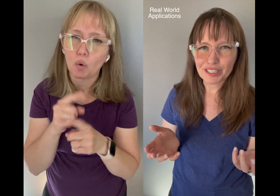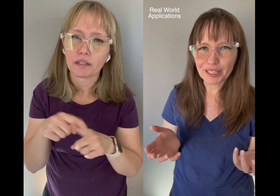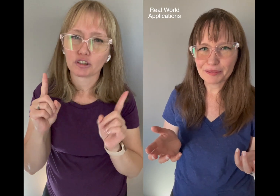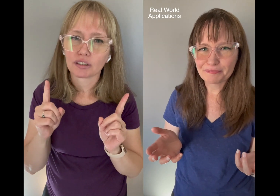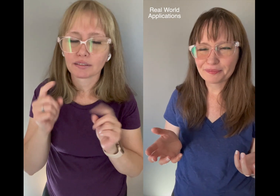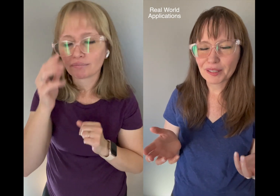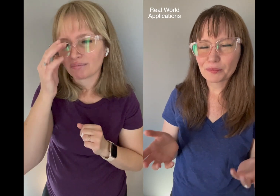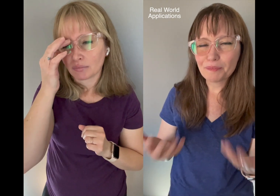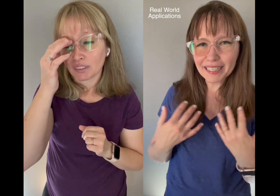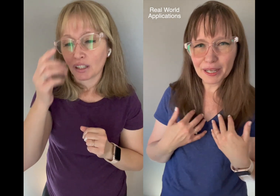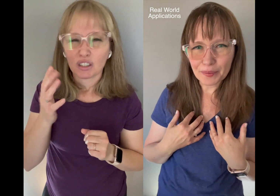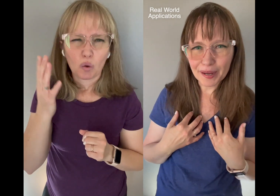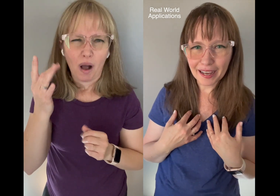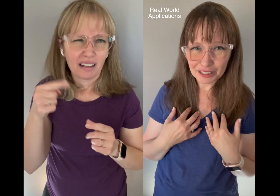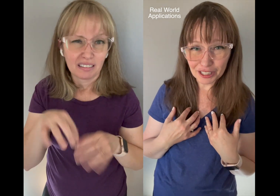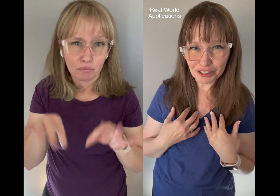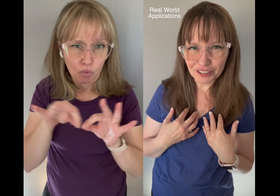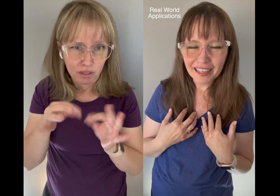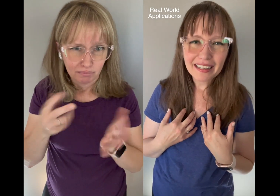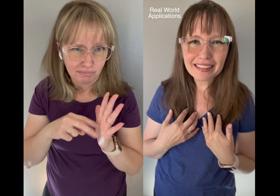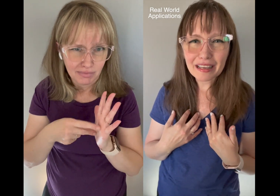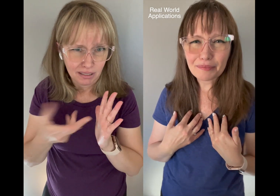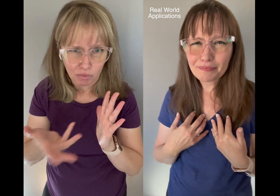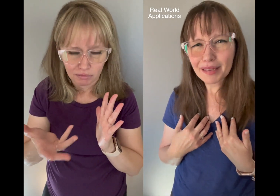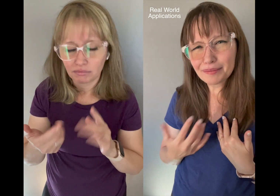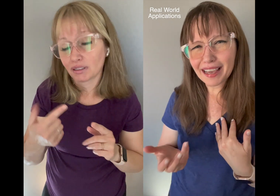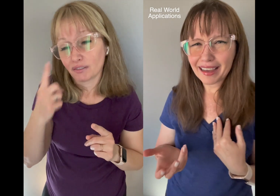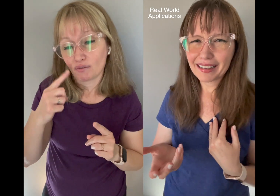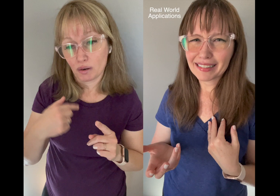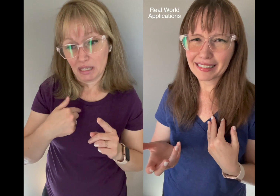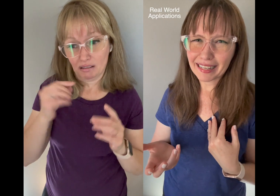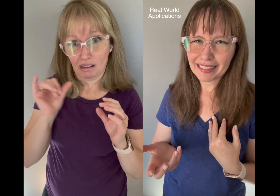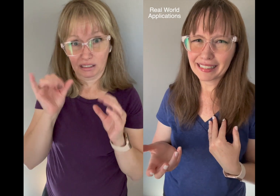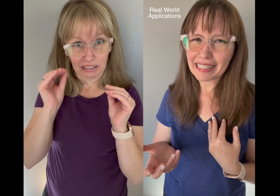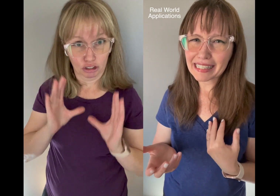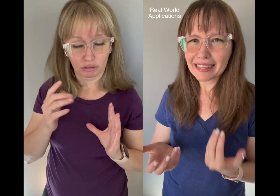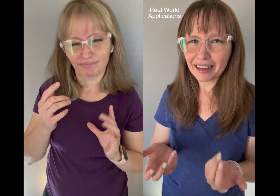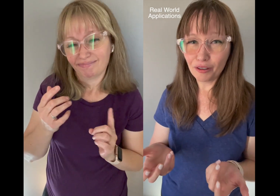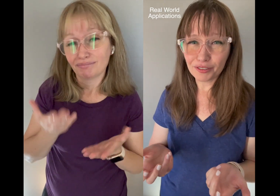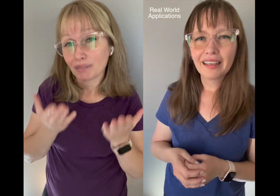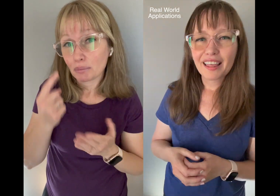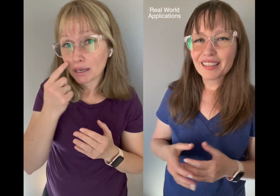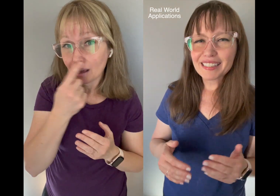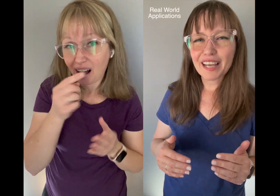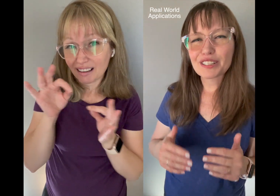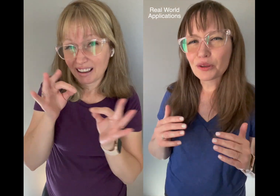study my takeaway as a teacher is that maybe eye indexing isn't that helpful this data is so